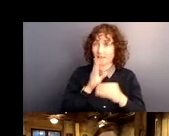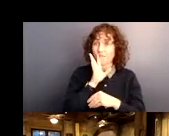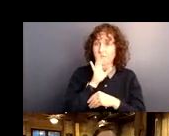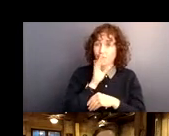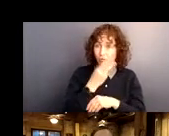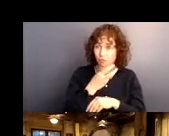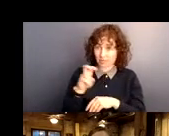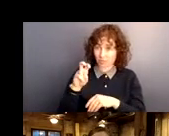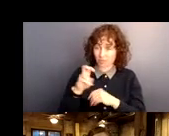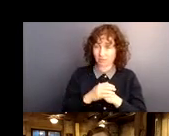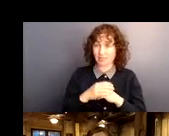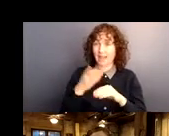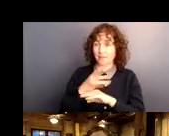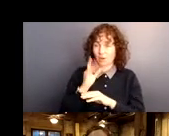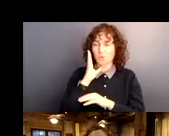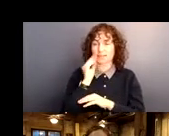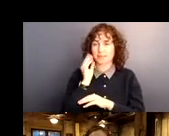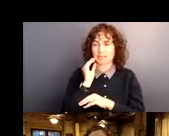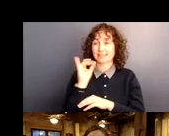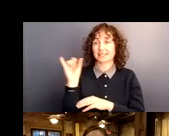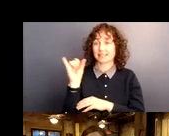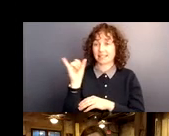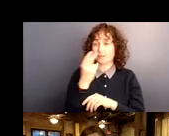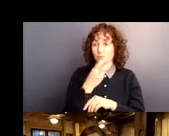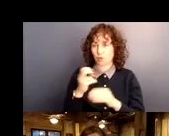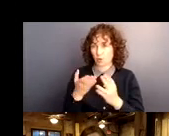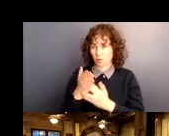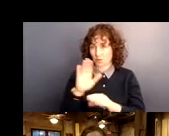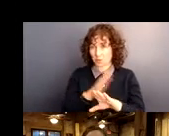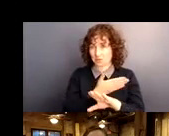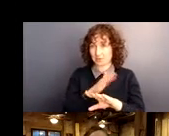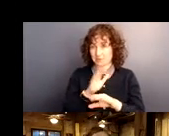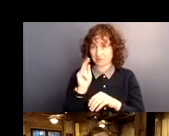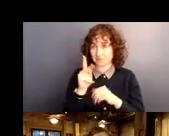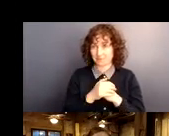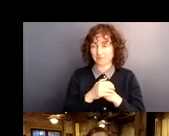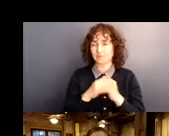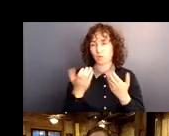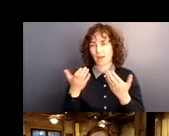and then experience the same transition through music. We'd like to ask you to take note